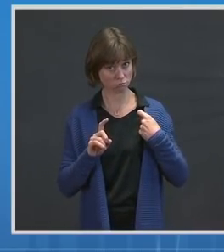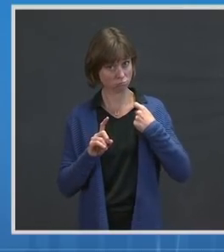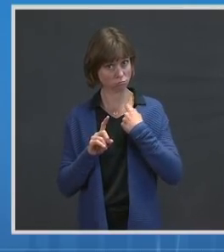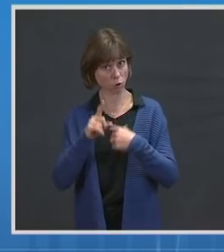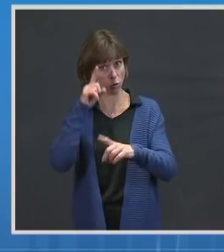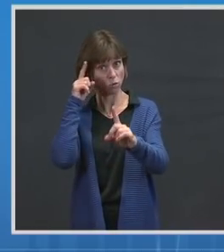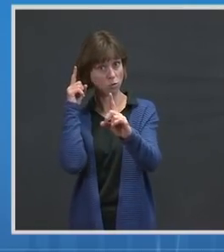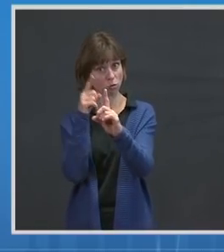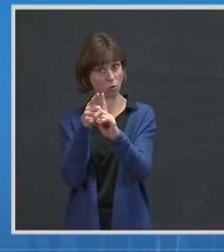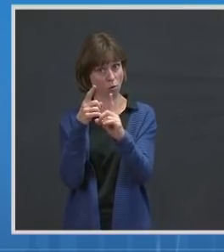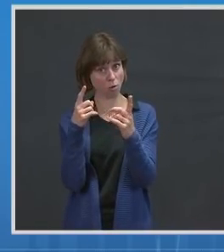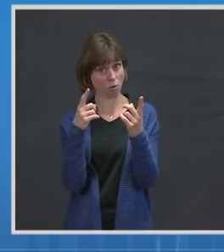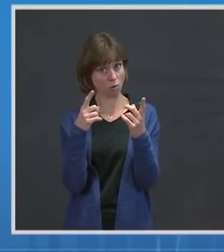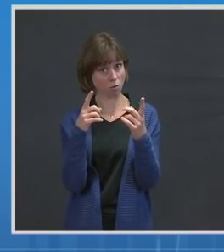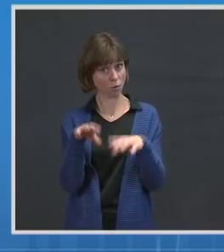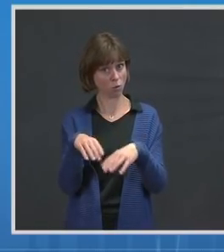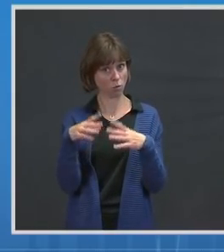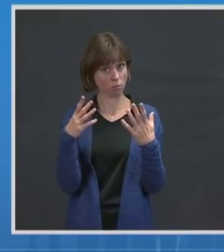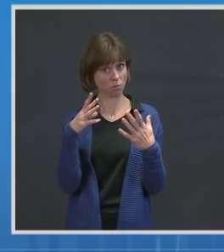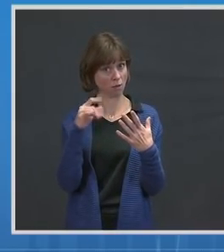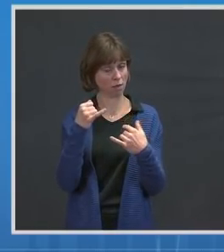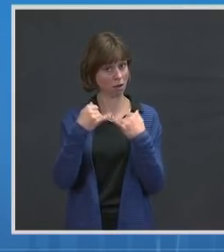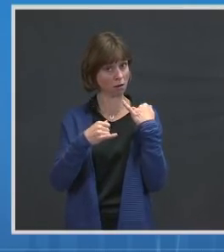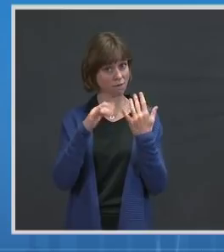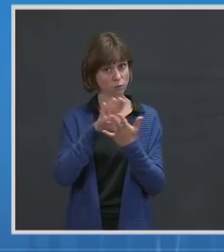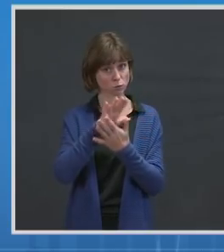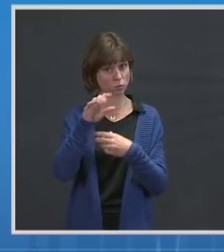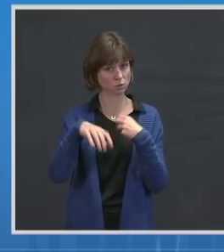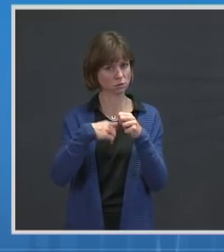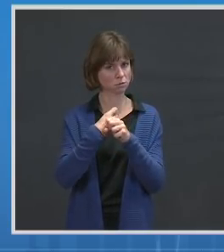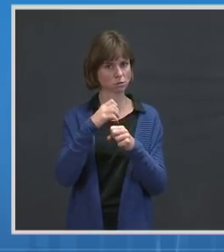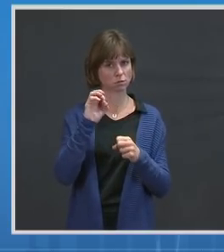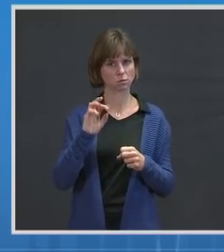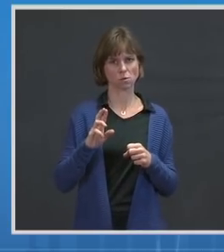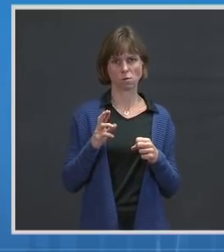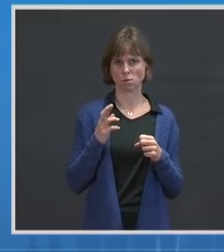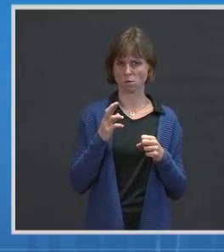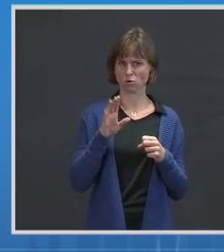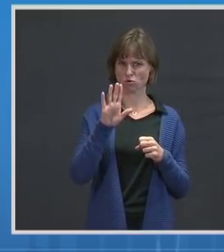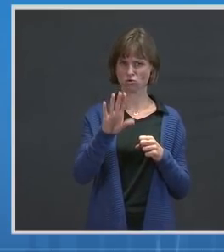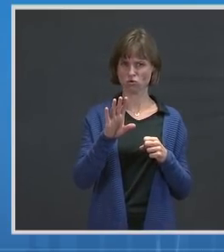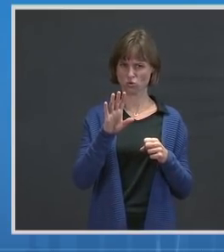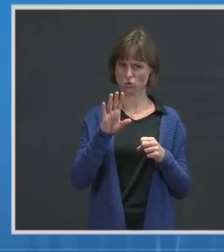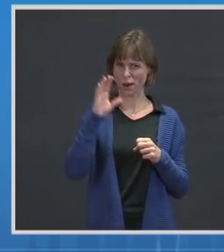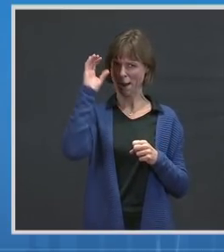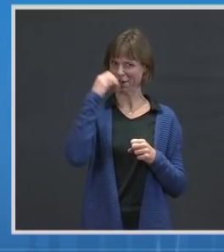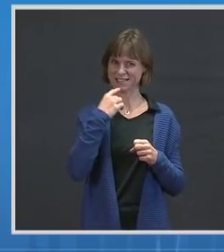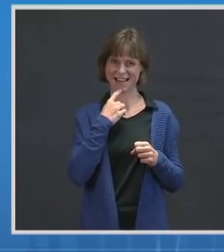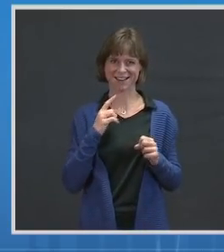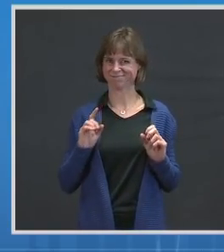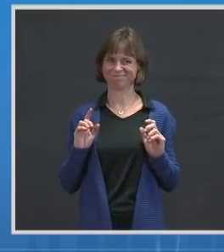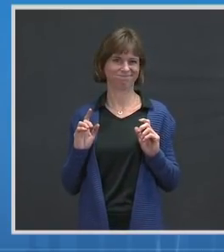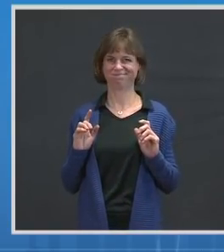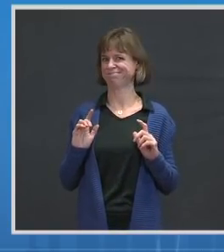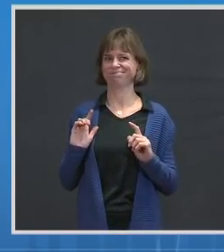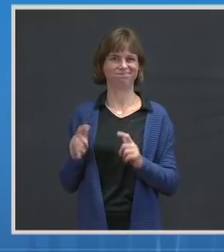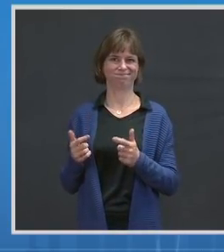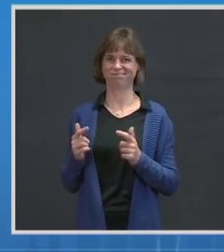by the end of the school year, or in your view, is that off the table at this point? Mr. Zients: Well,